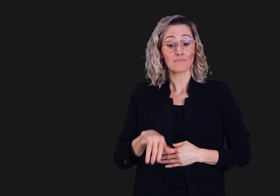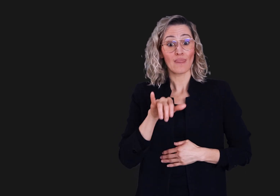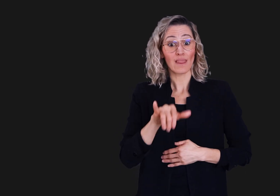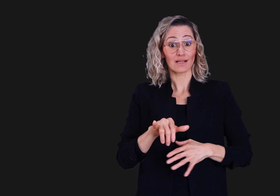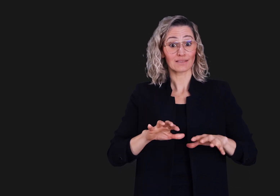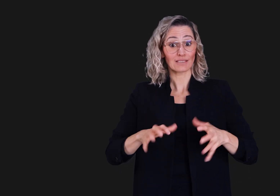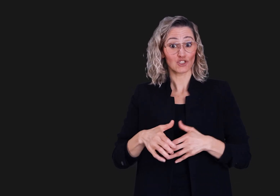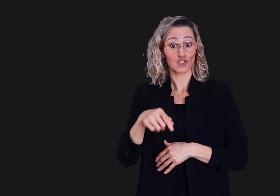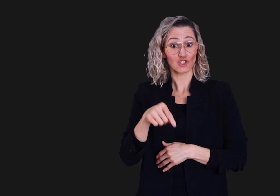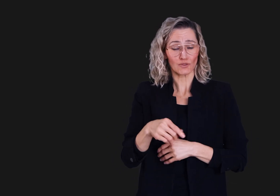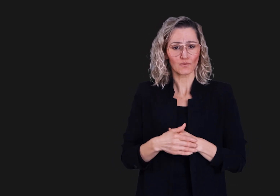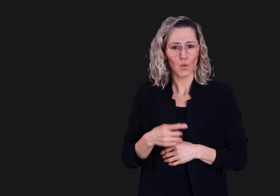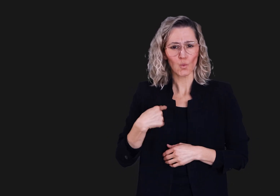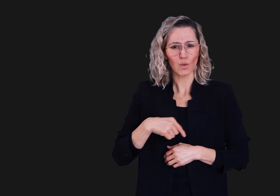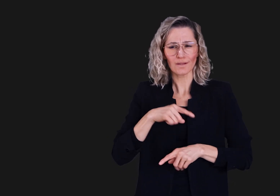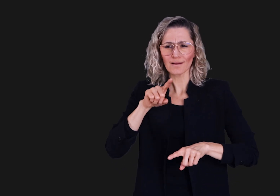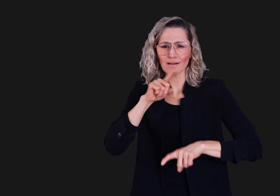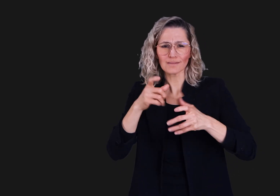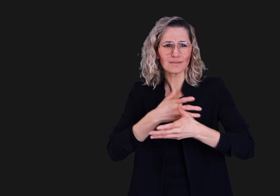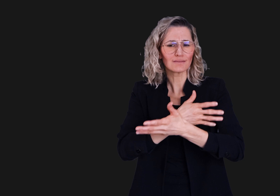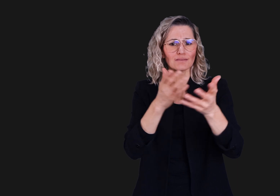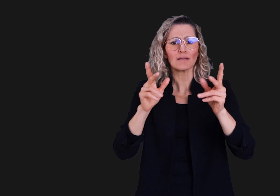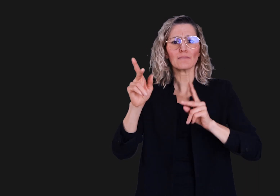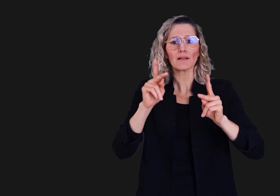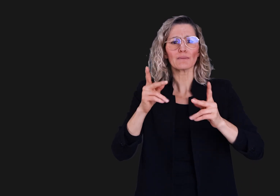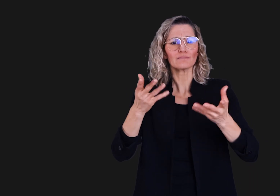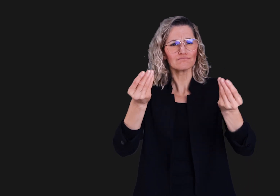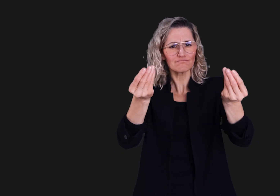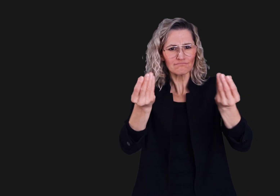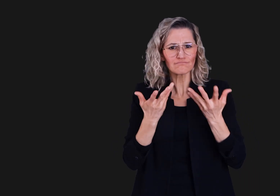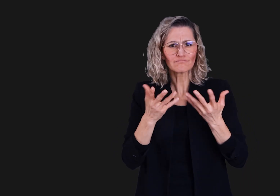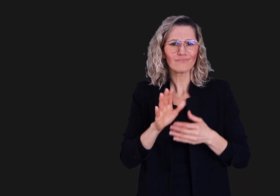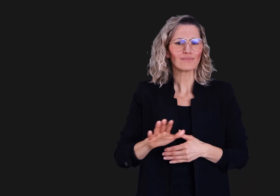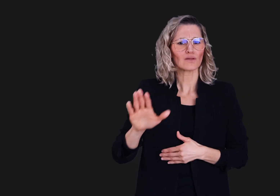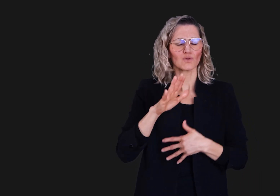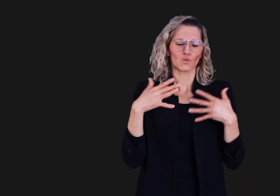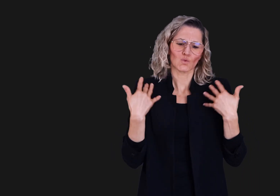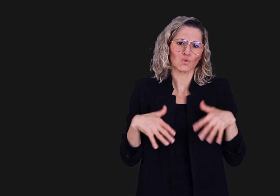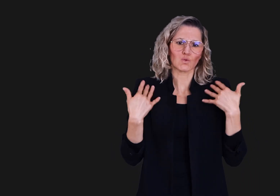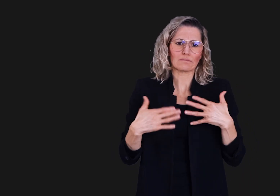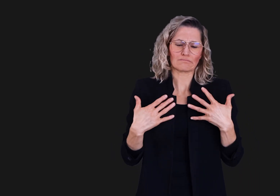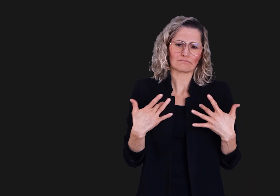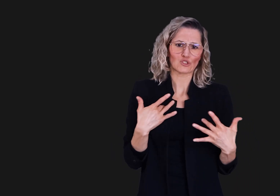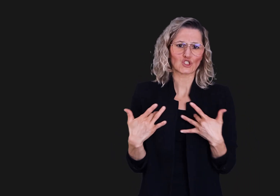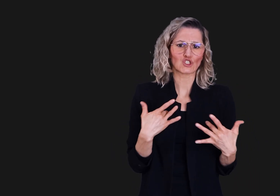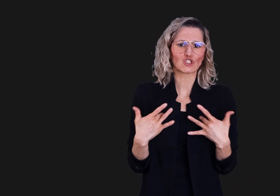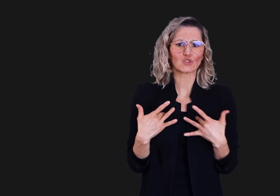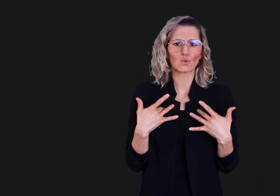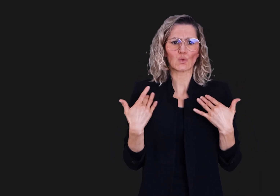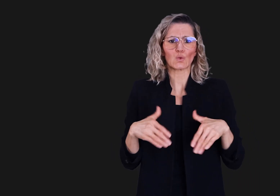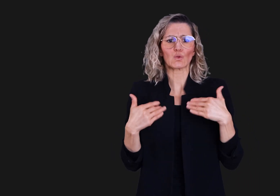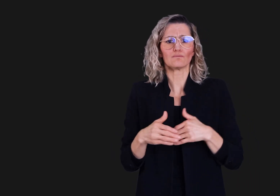In this section, we asked people to tell us about their top concerns.